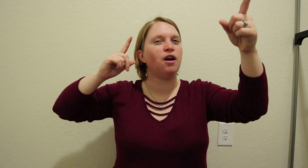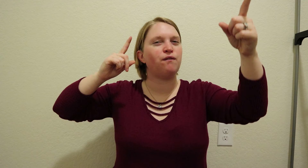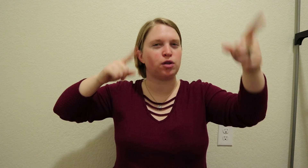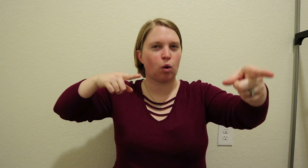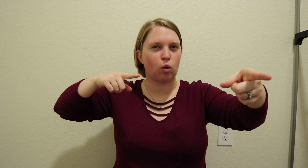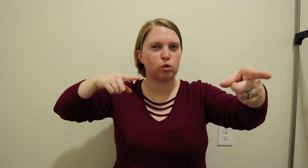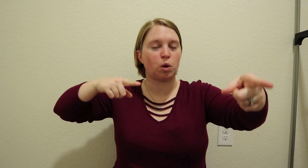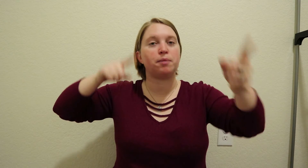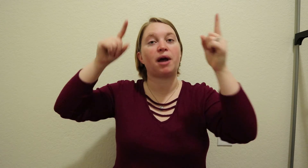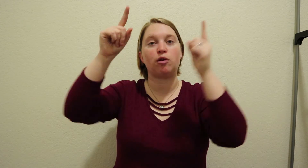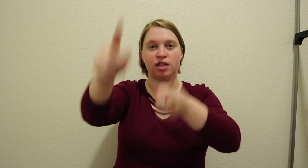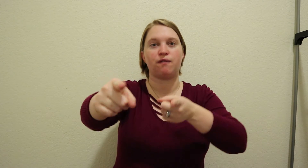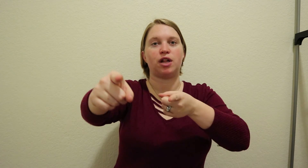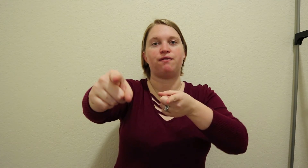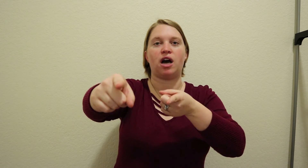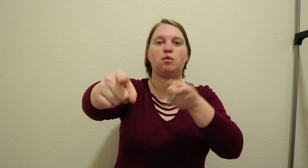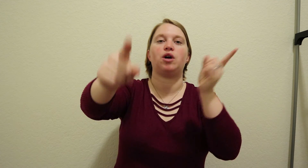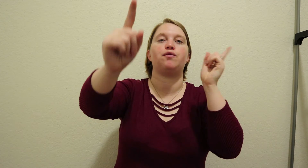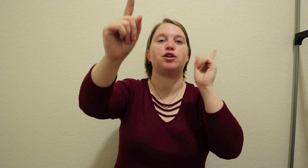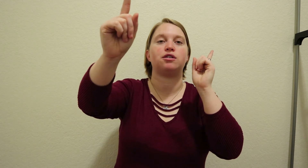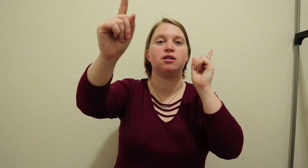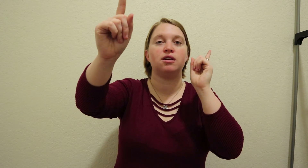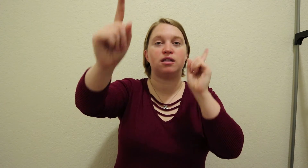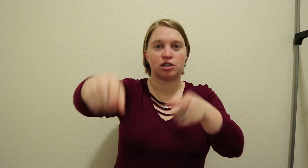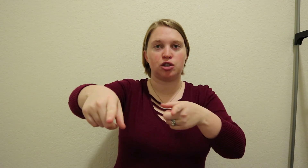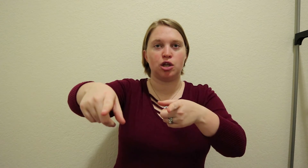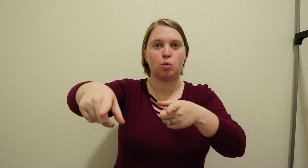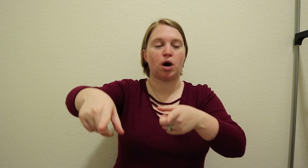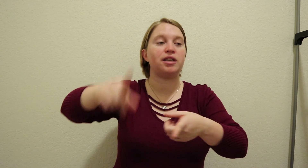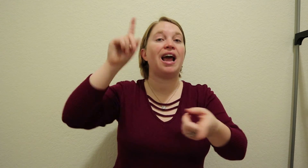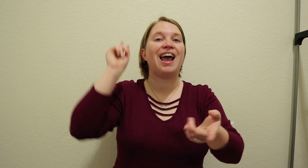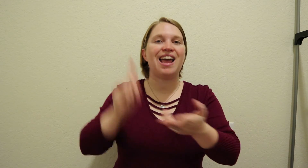for the old one but I will definitely find one for this new one